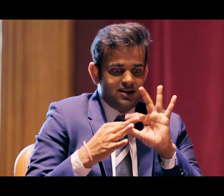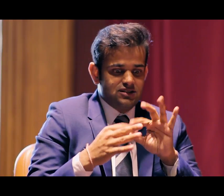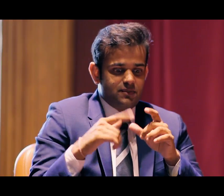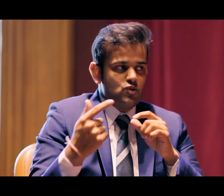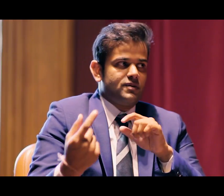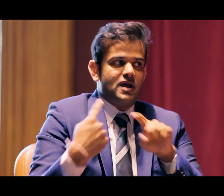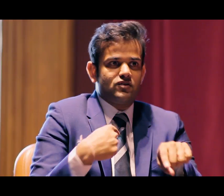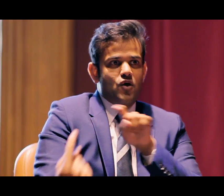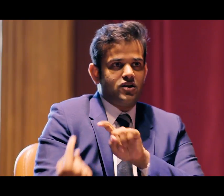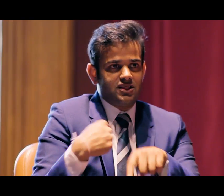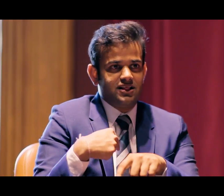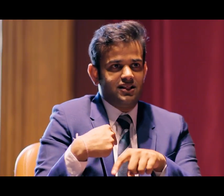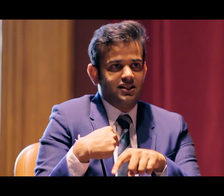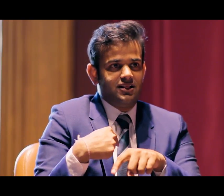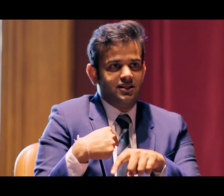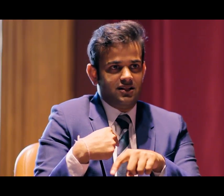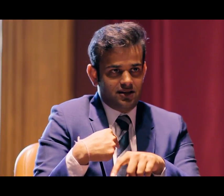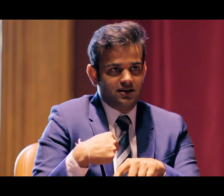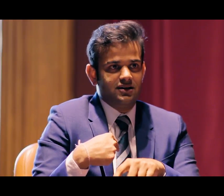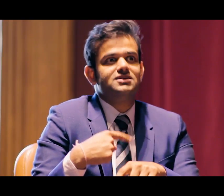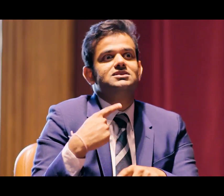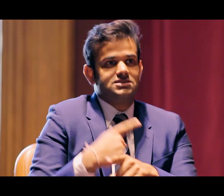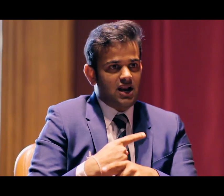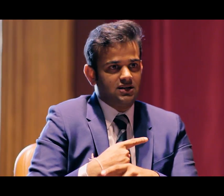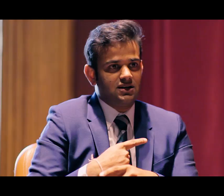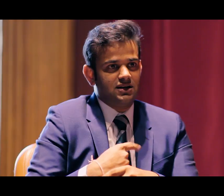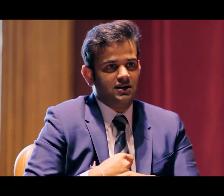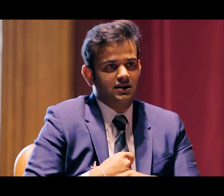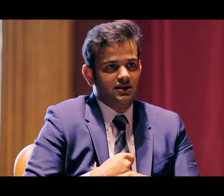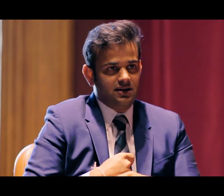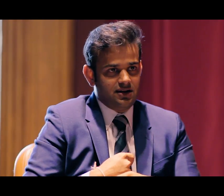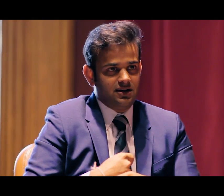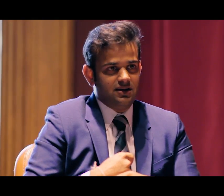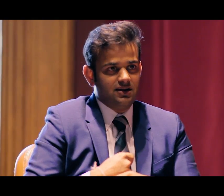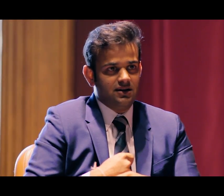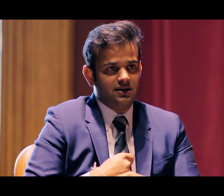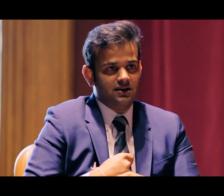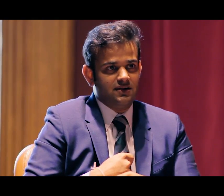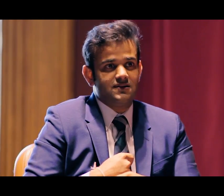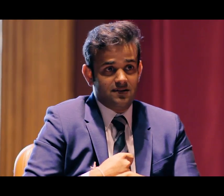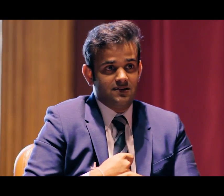Wow, so very important to build that type of... That relationship and that reciprocity.